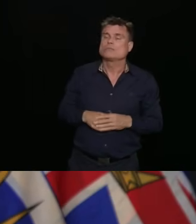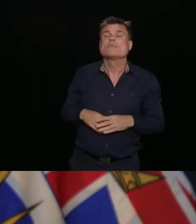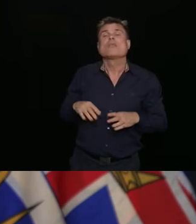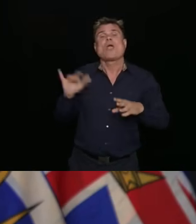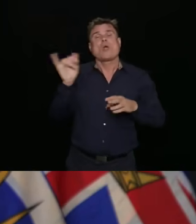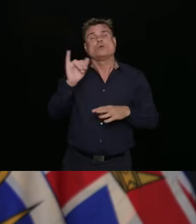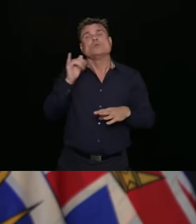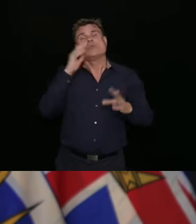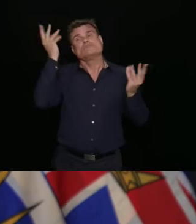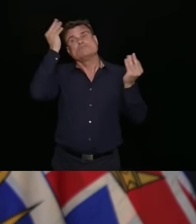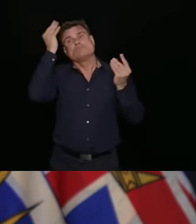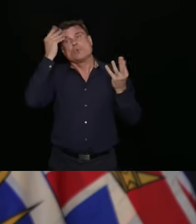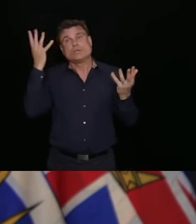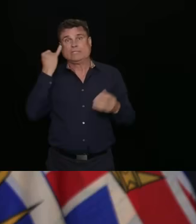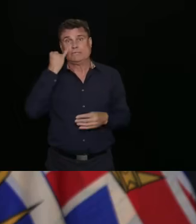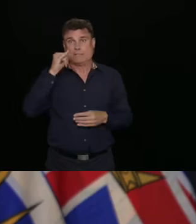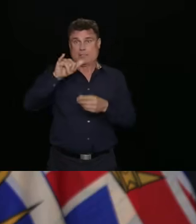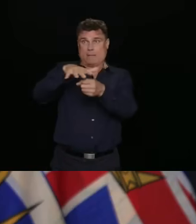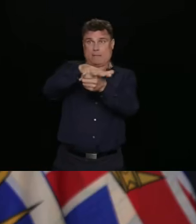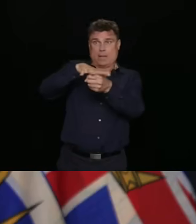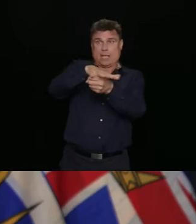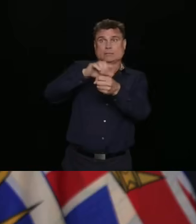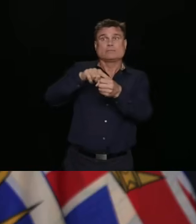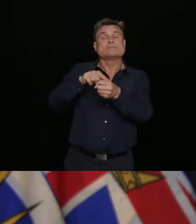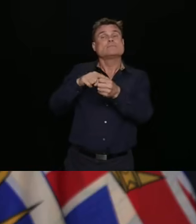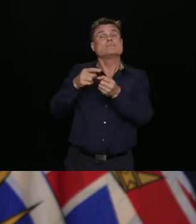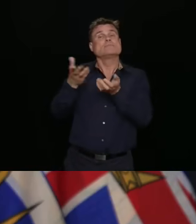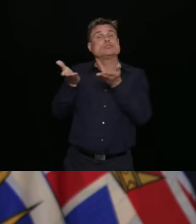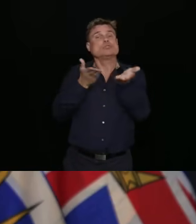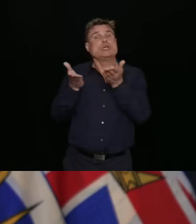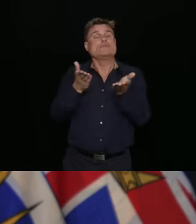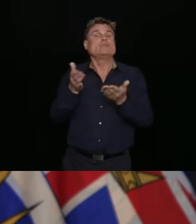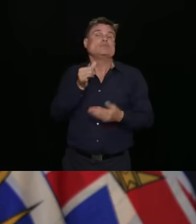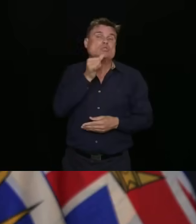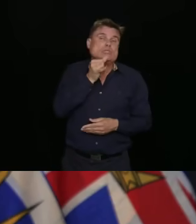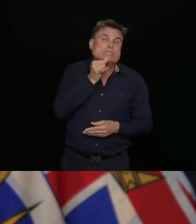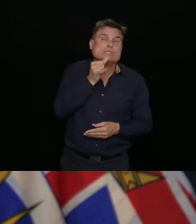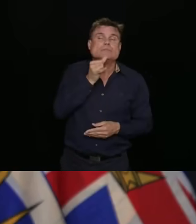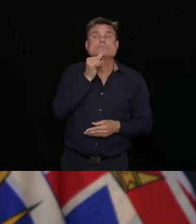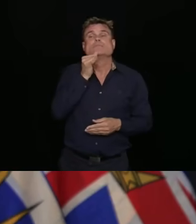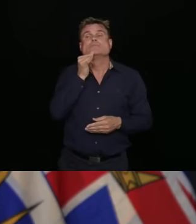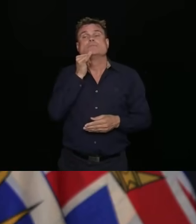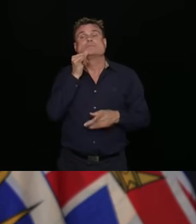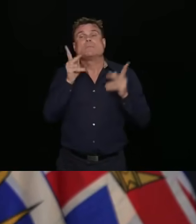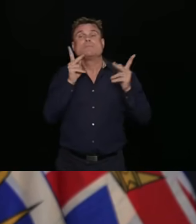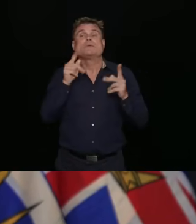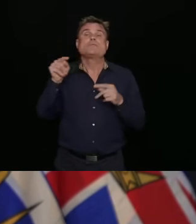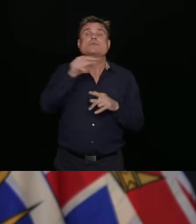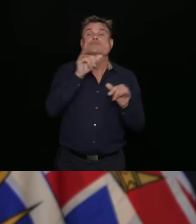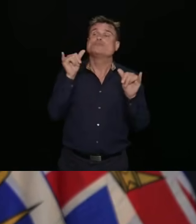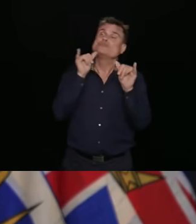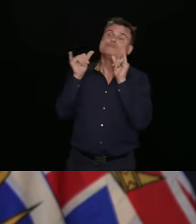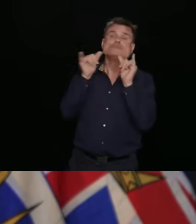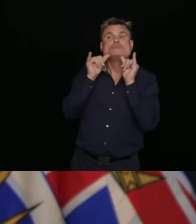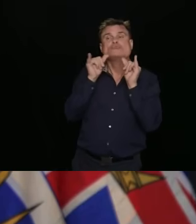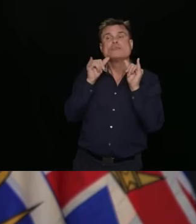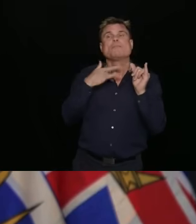lowest rate of fiction in North America. A significant accomplishment and when we achieved through our individual and collective effort and